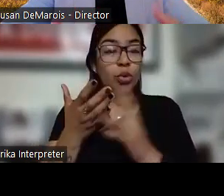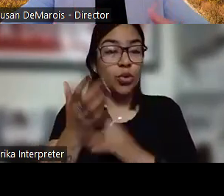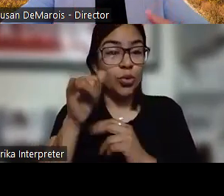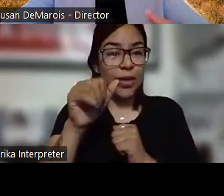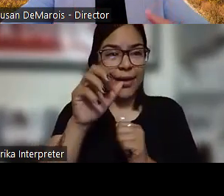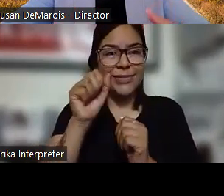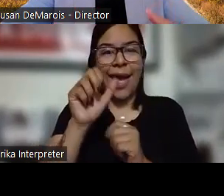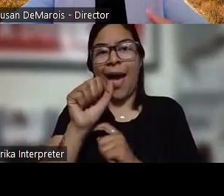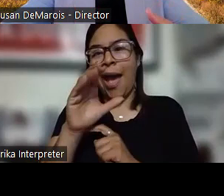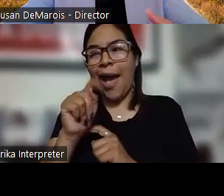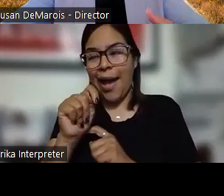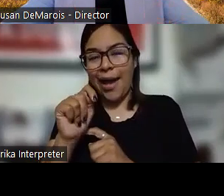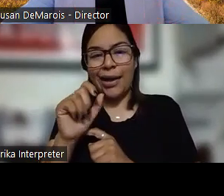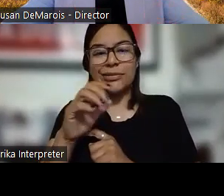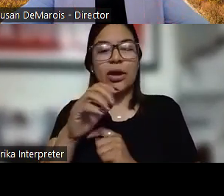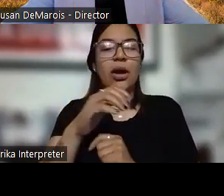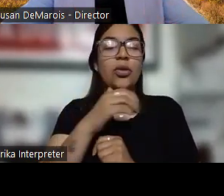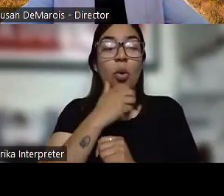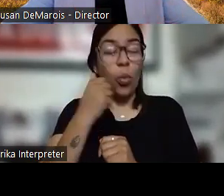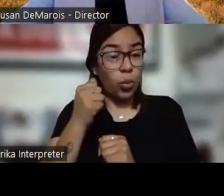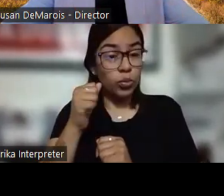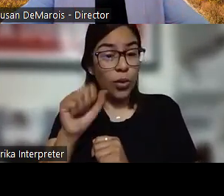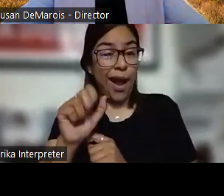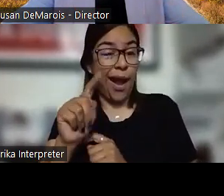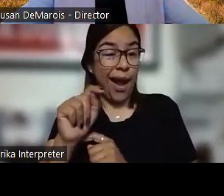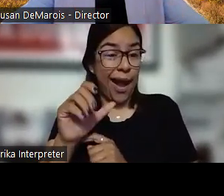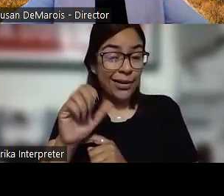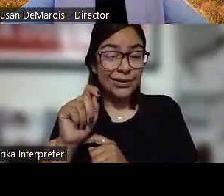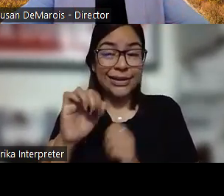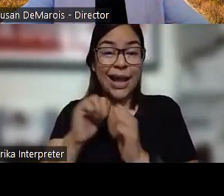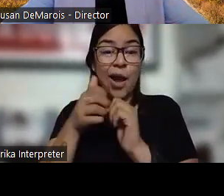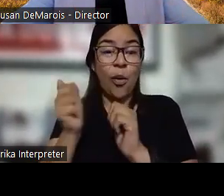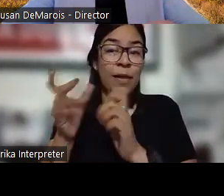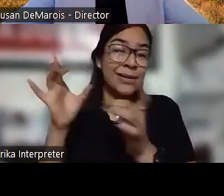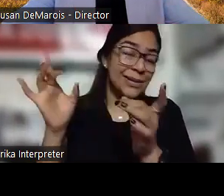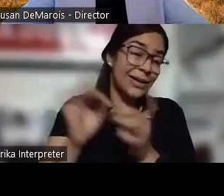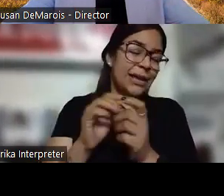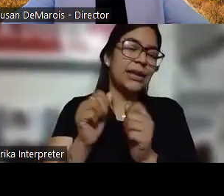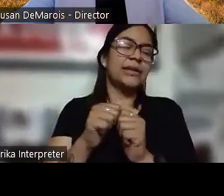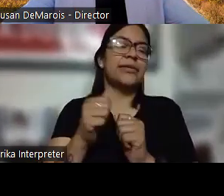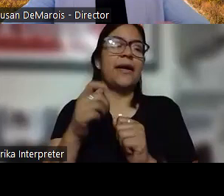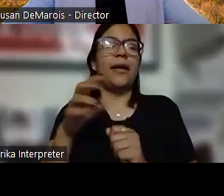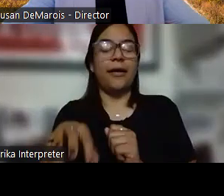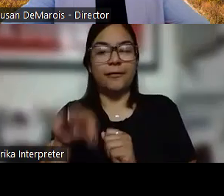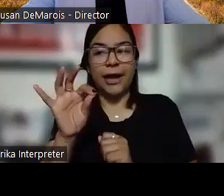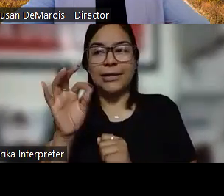and the older Californians act funding sources and capacities so base funding older American